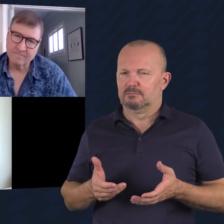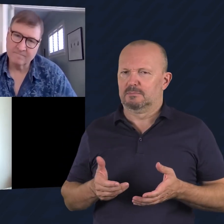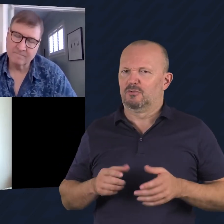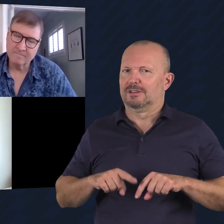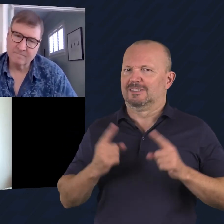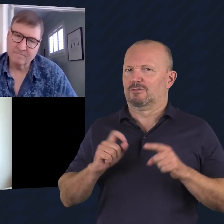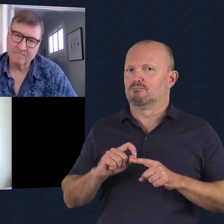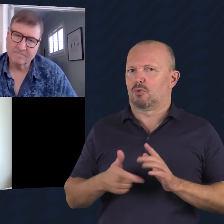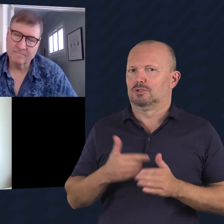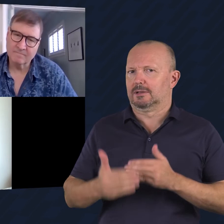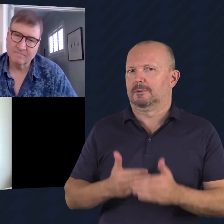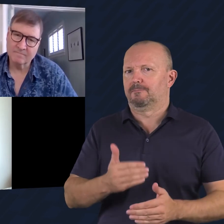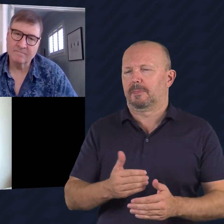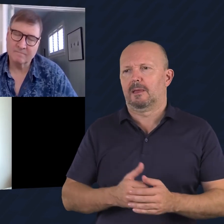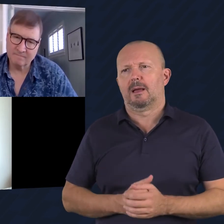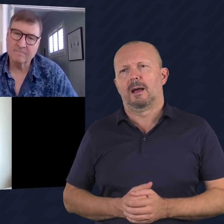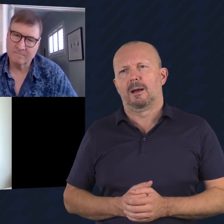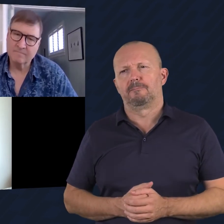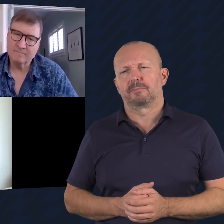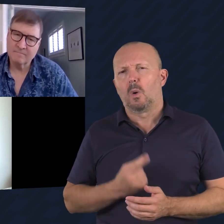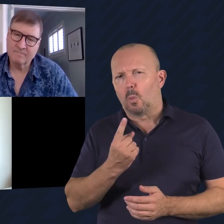really taking that initiative, and working so closely with us.